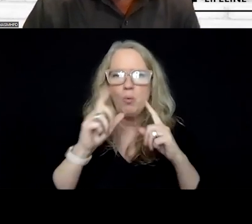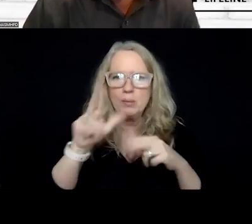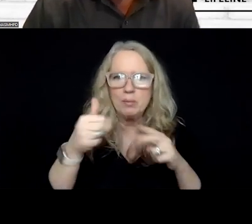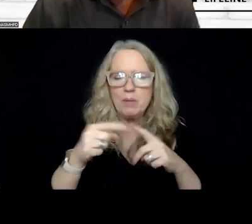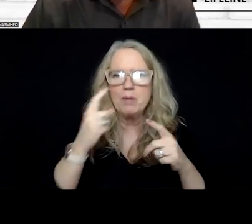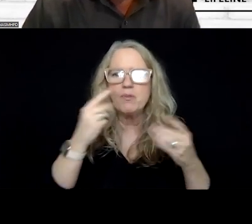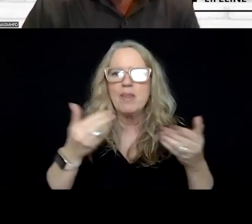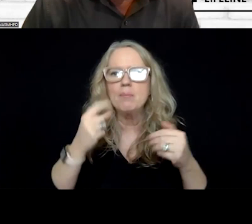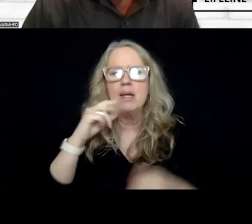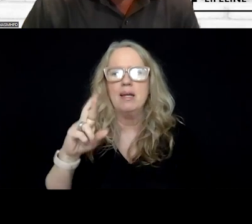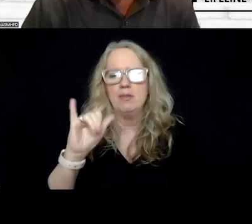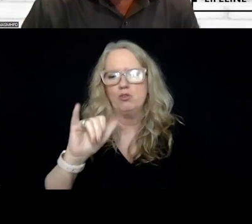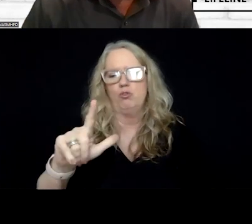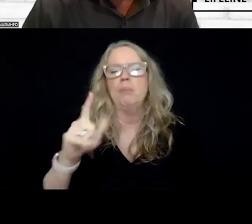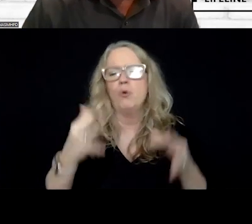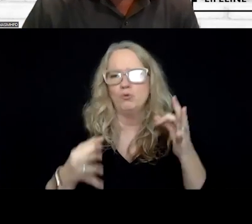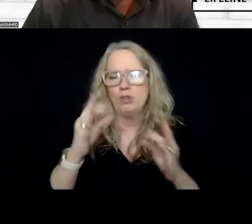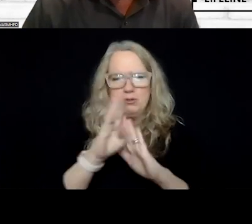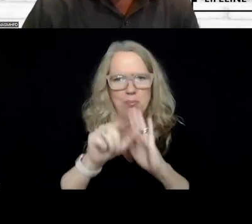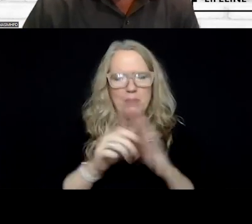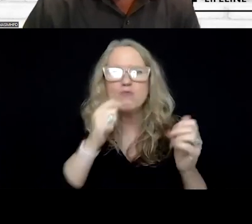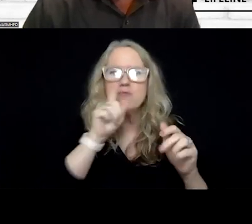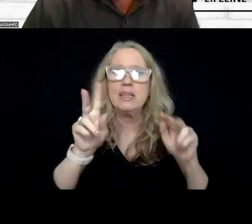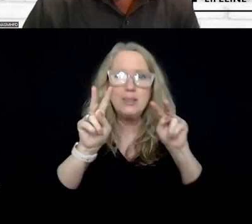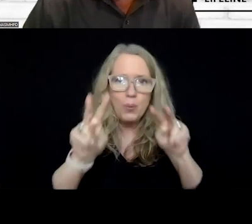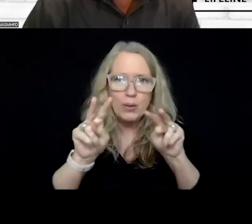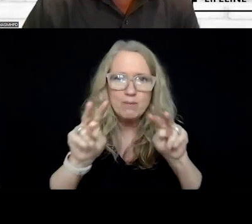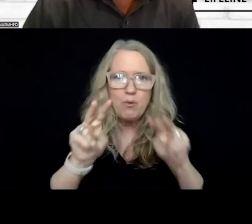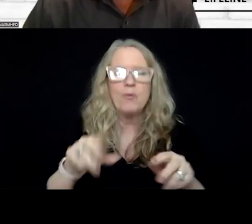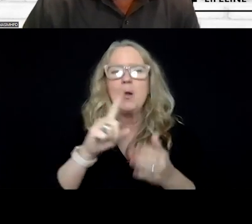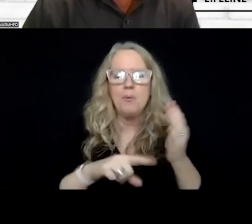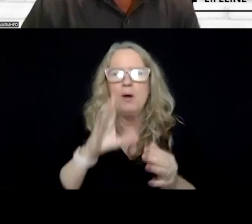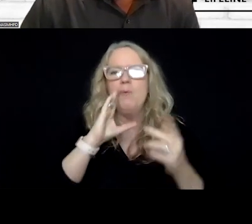A CRIMINAL JUSTICE BACKGROUND. THIS IS A